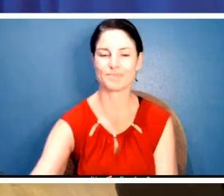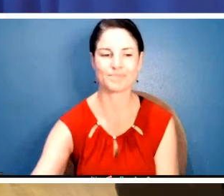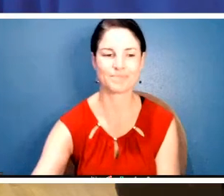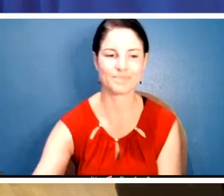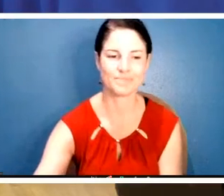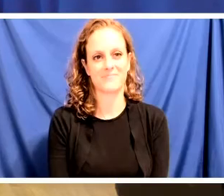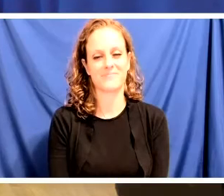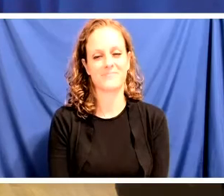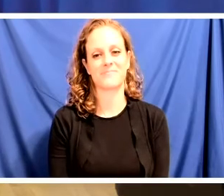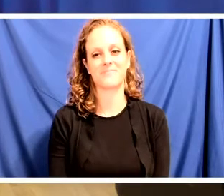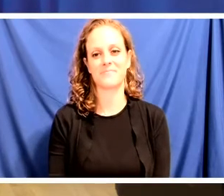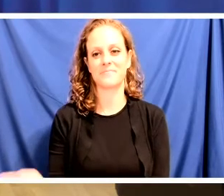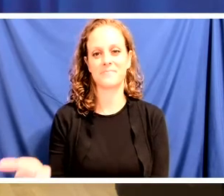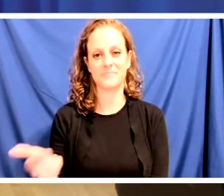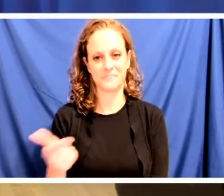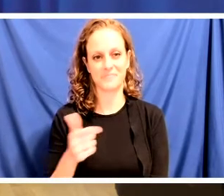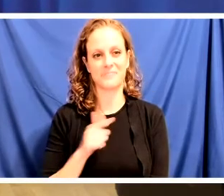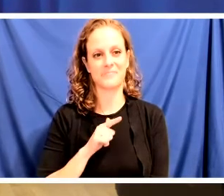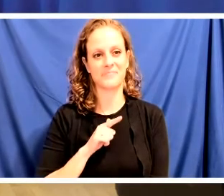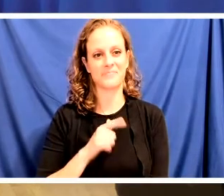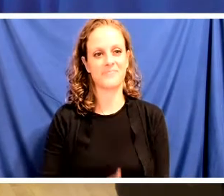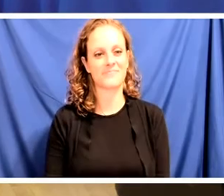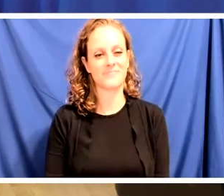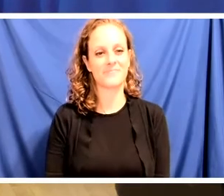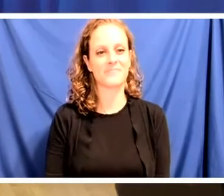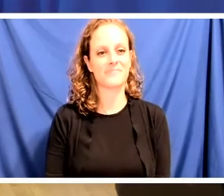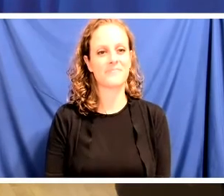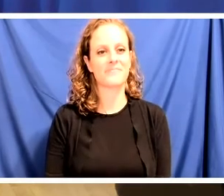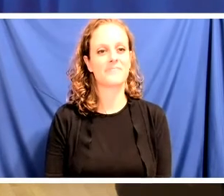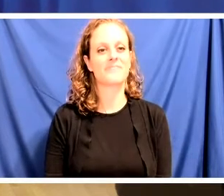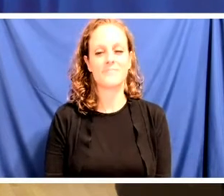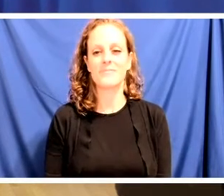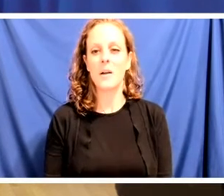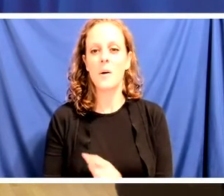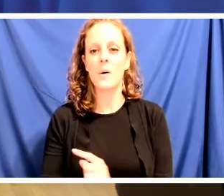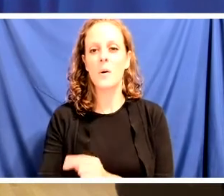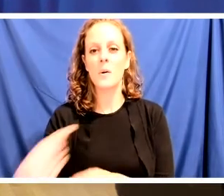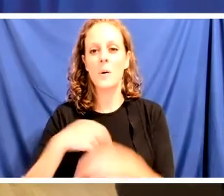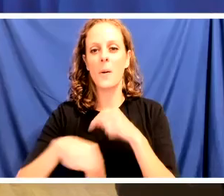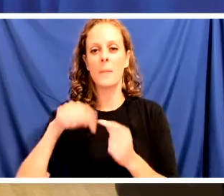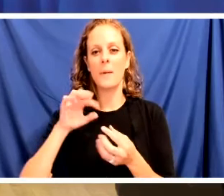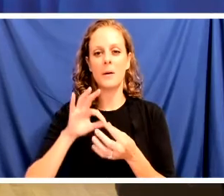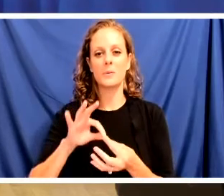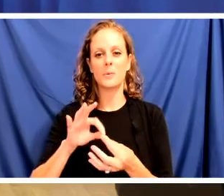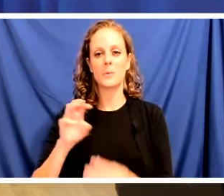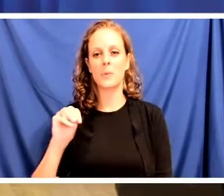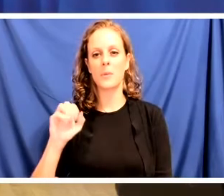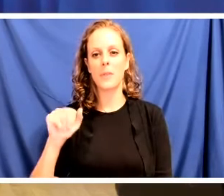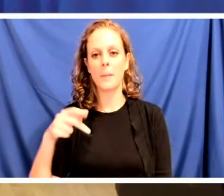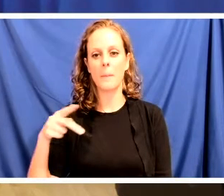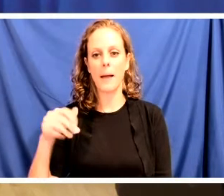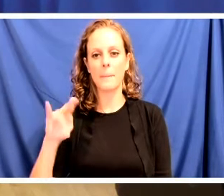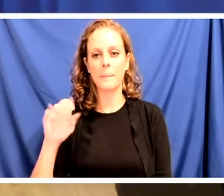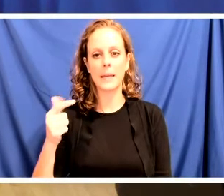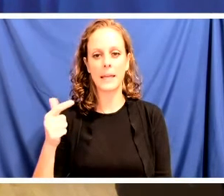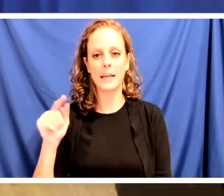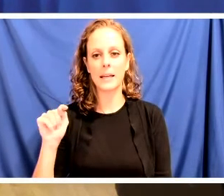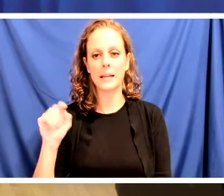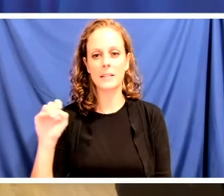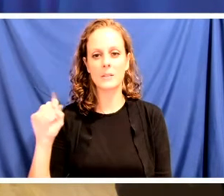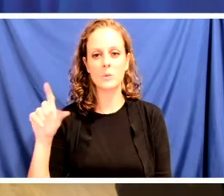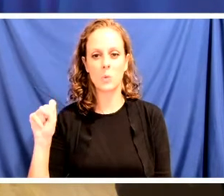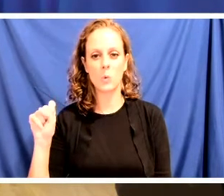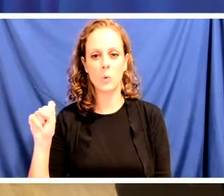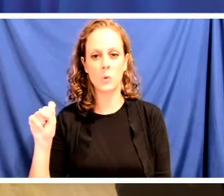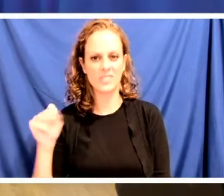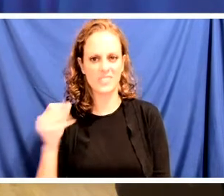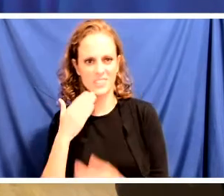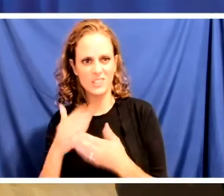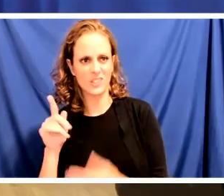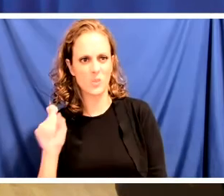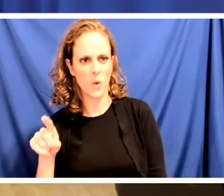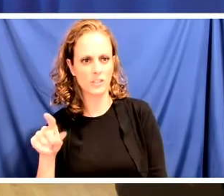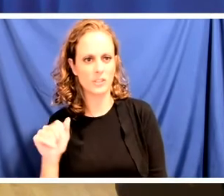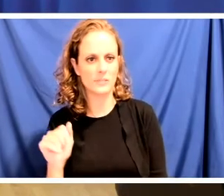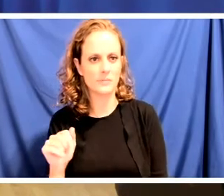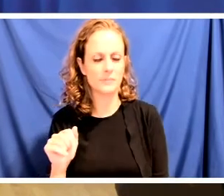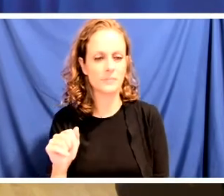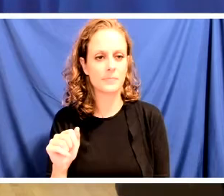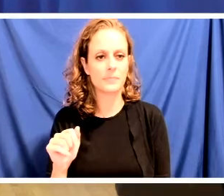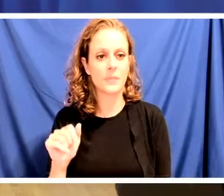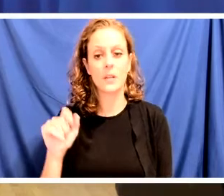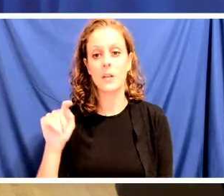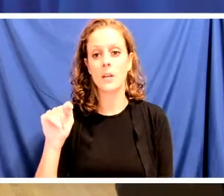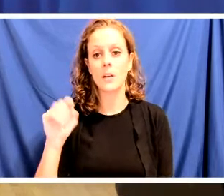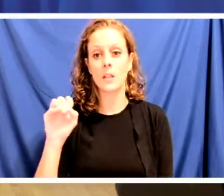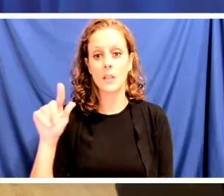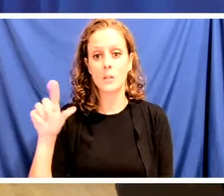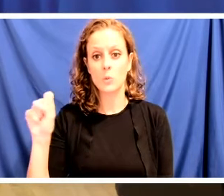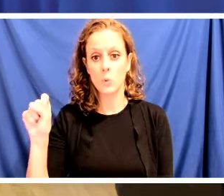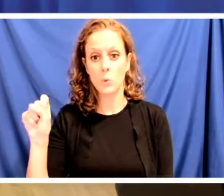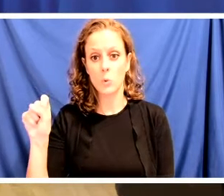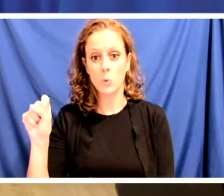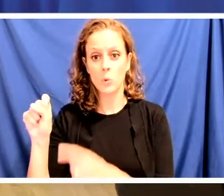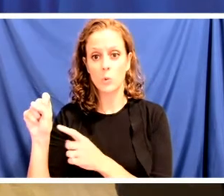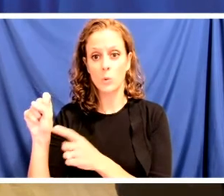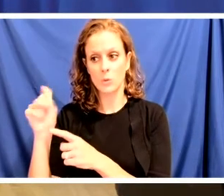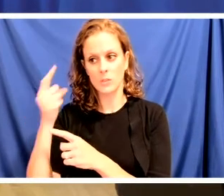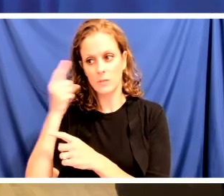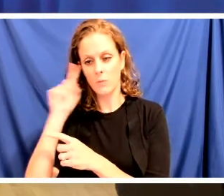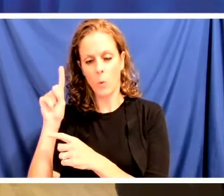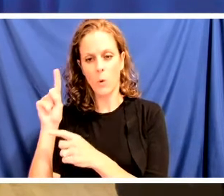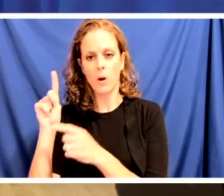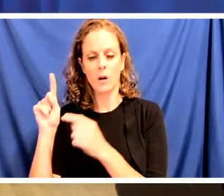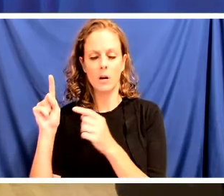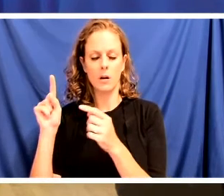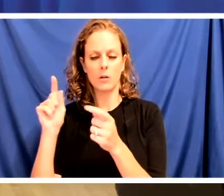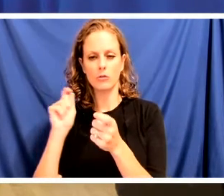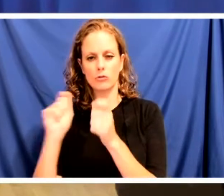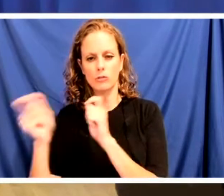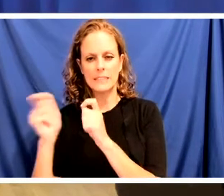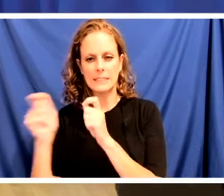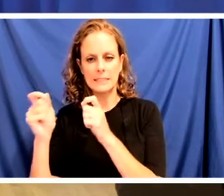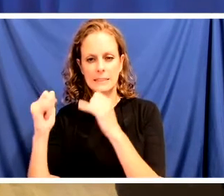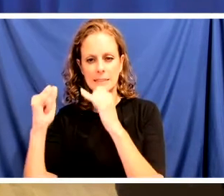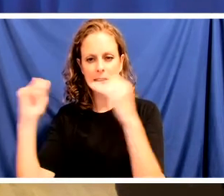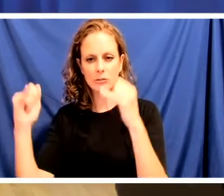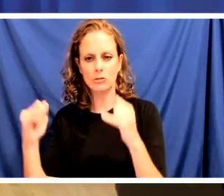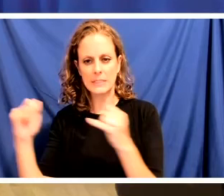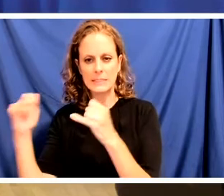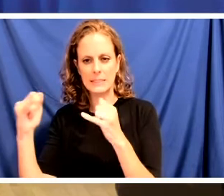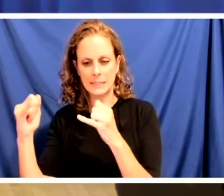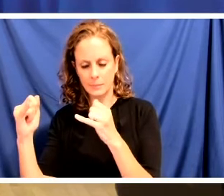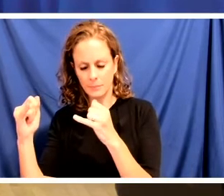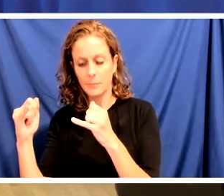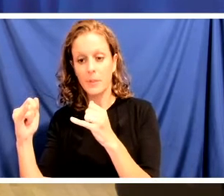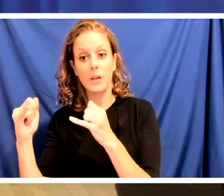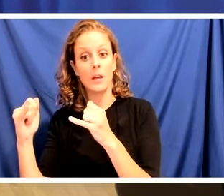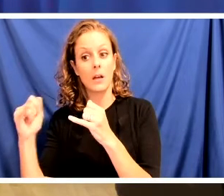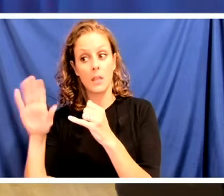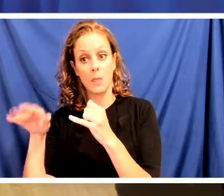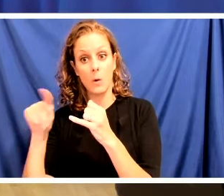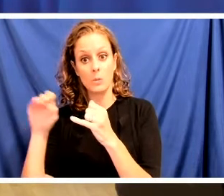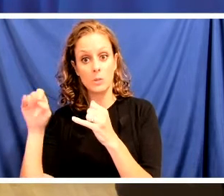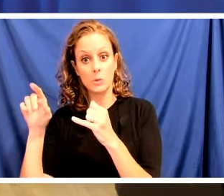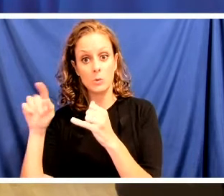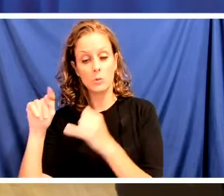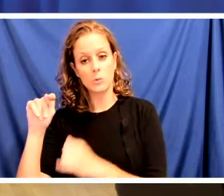Okay, so kind of going back to the mapping tools, and this is a good question actually so Doug I look forward to your answer, are the tools being used to do redistricting for the Board of Supervisors districts, the same tools that will be used for redistricting and other government bodies.